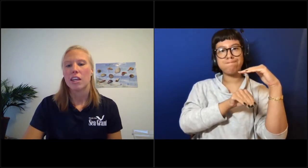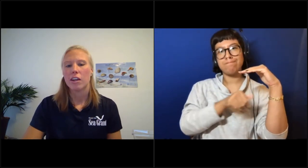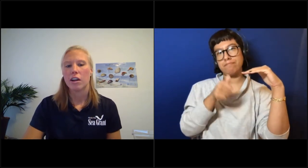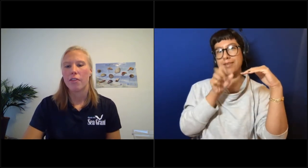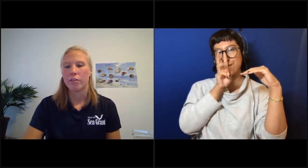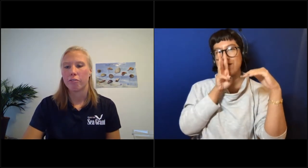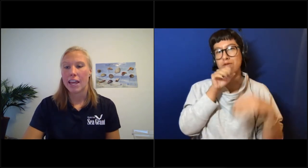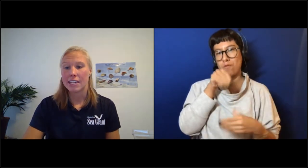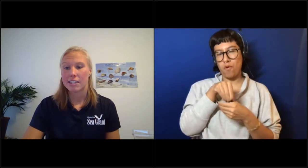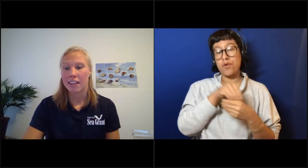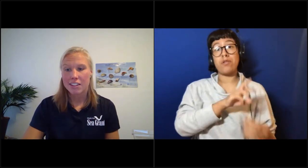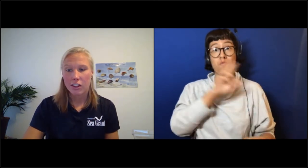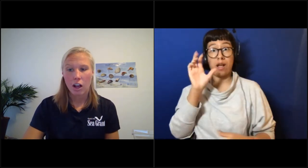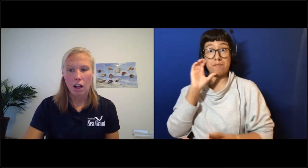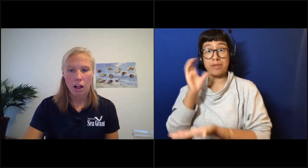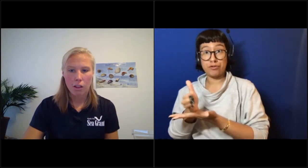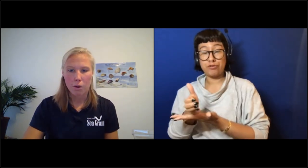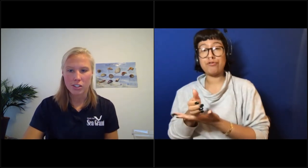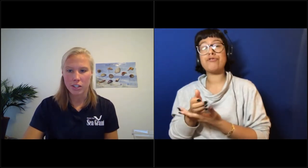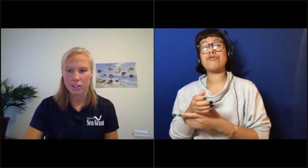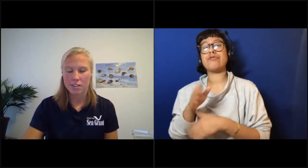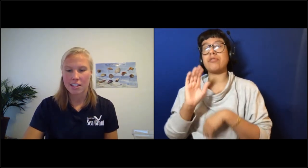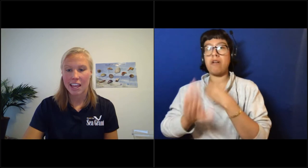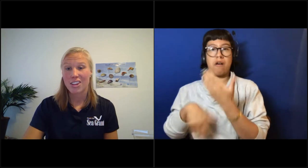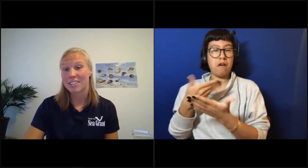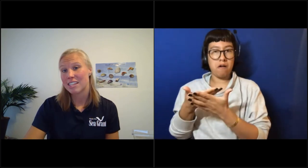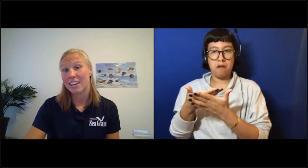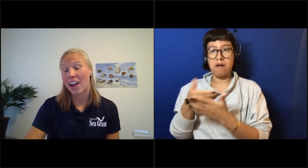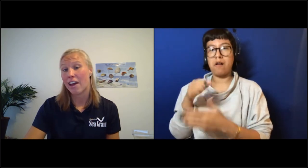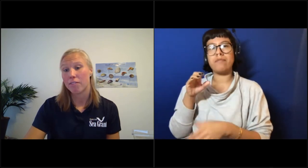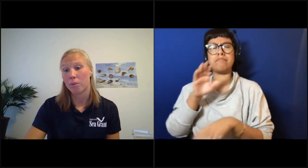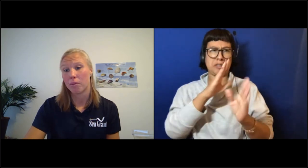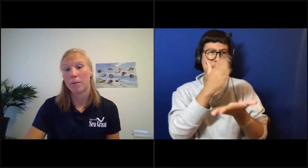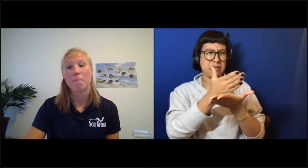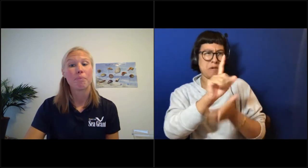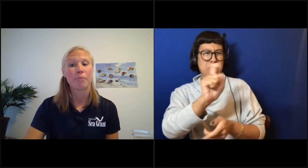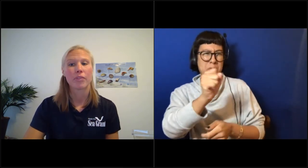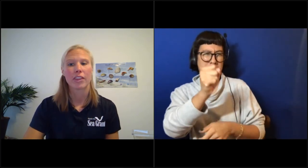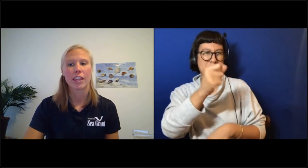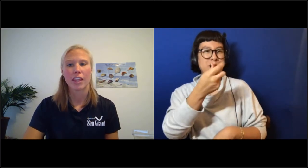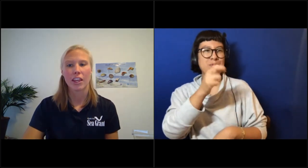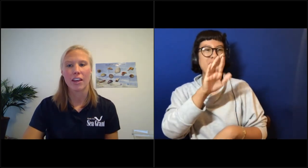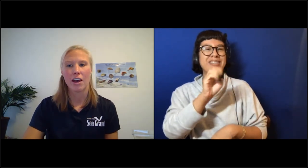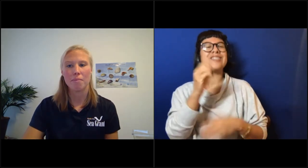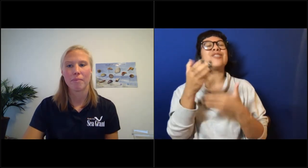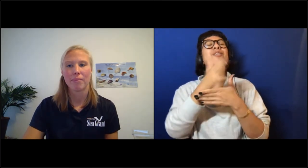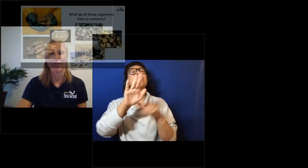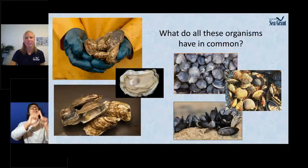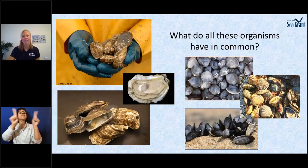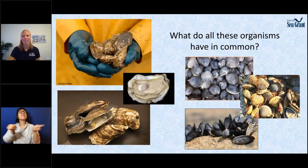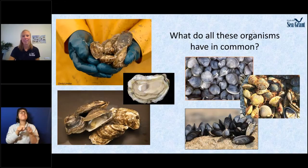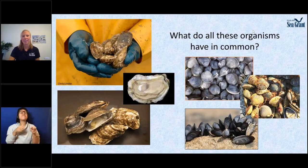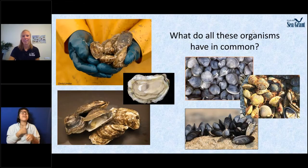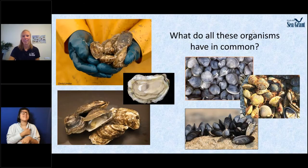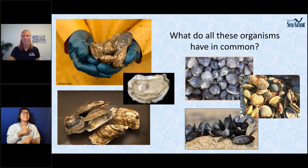And here on the right, these are all oysters. I'm going to stop you Harriet. Sorry, you need to share your screen with us, please.